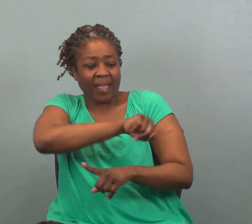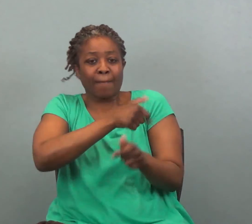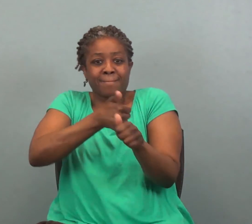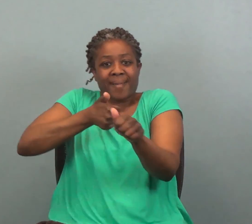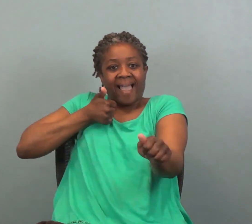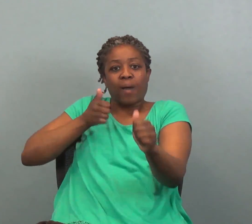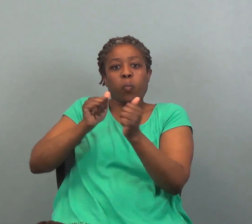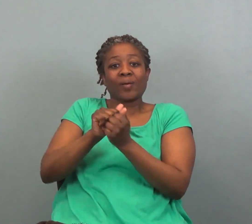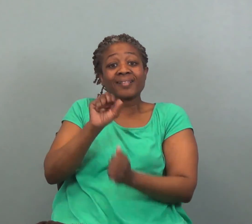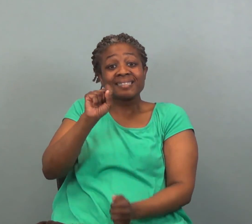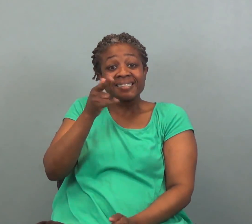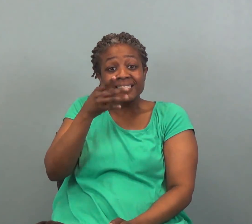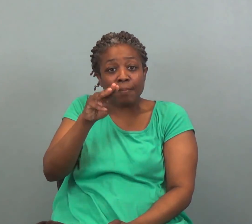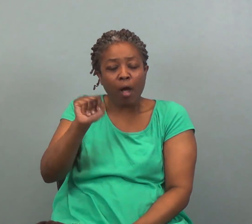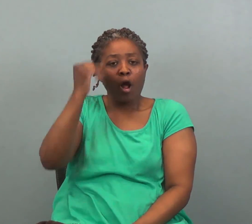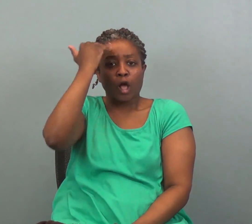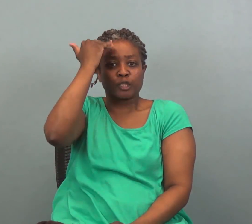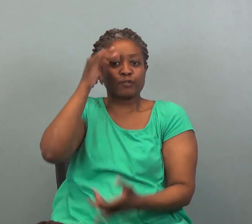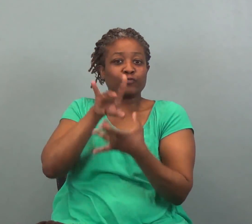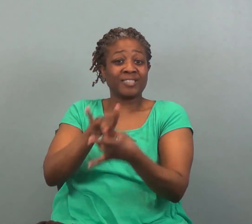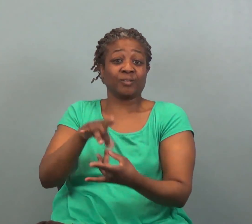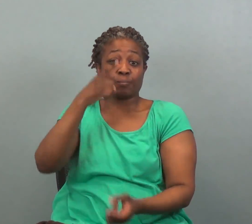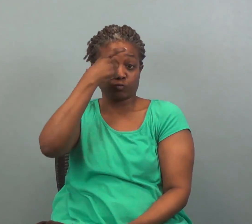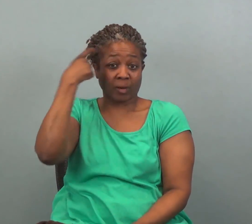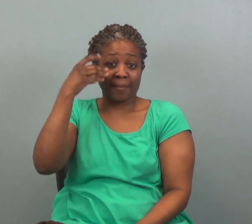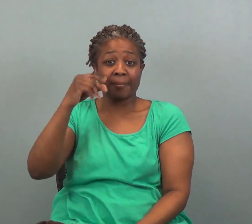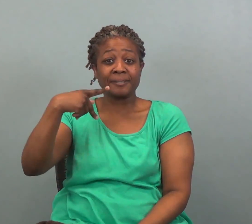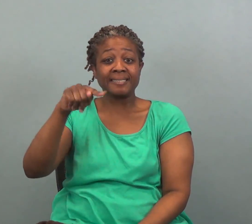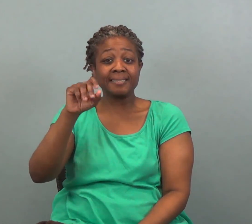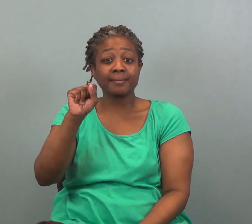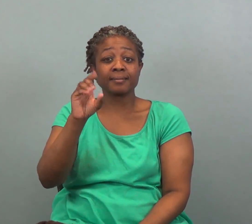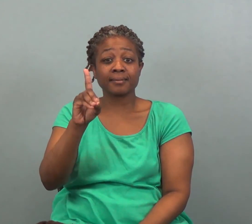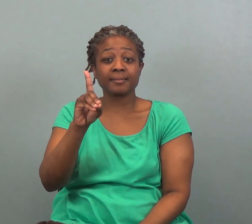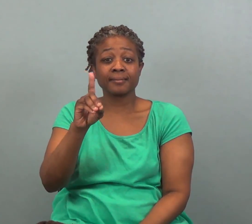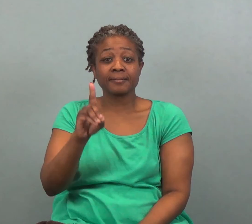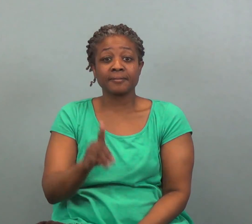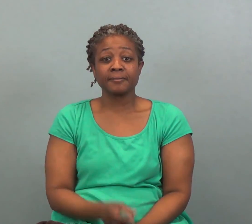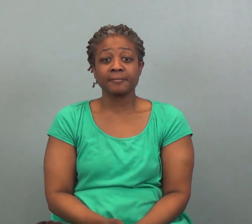Deaf people trail behind hearing people with respect to knowledge about the stigmas of trauma and PTSD.